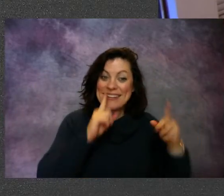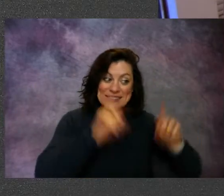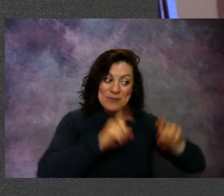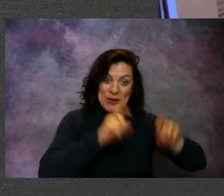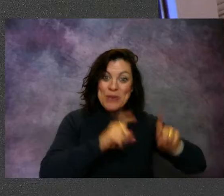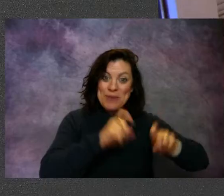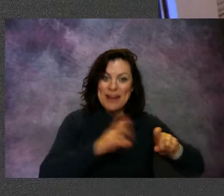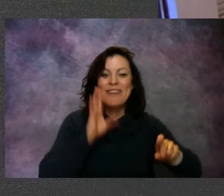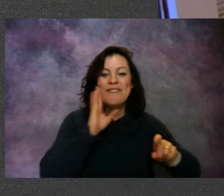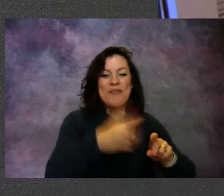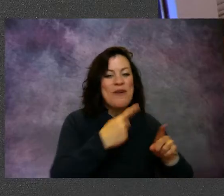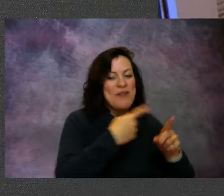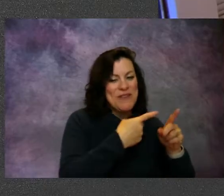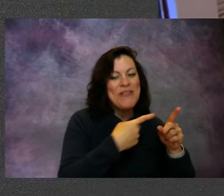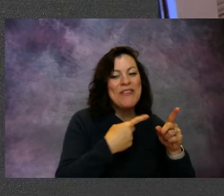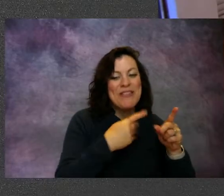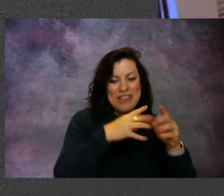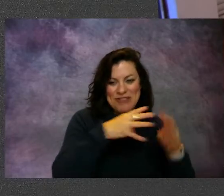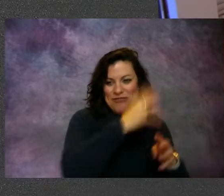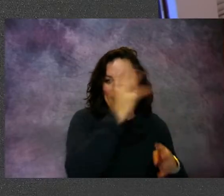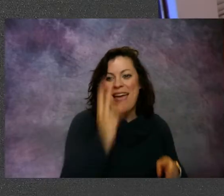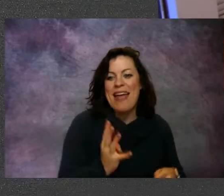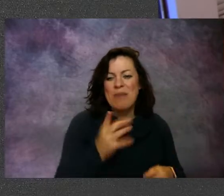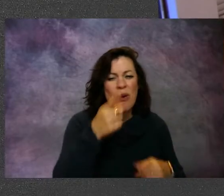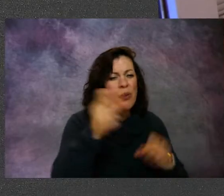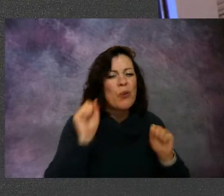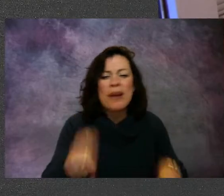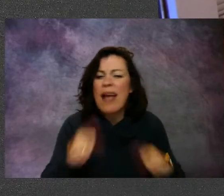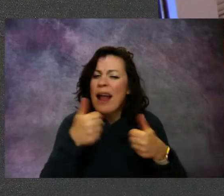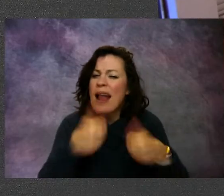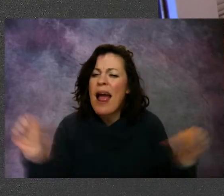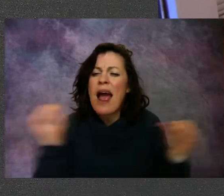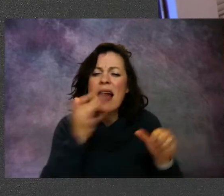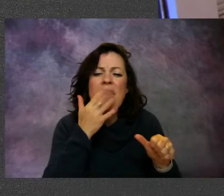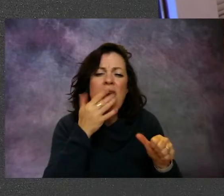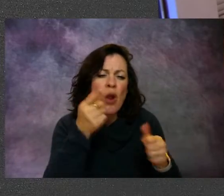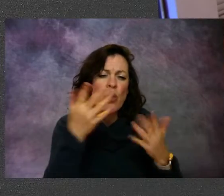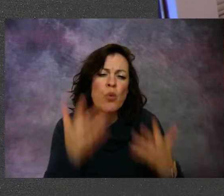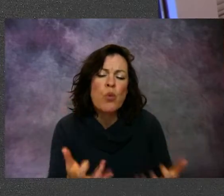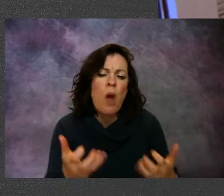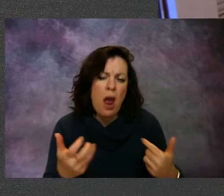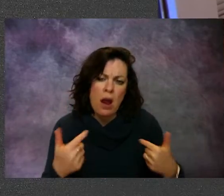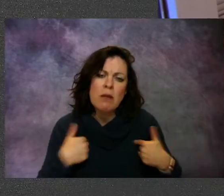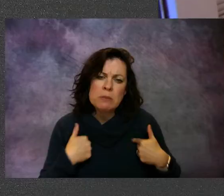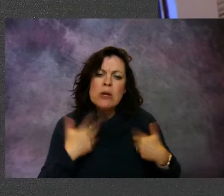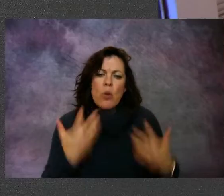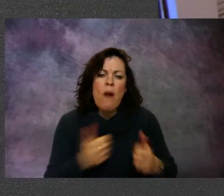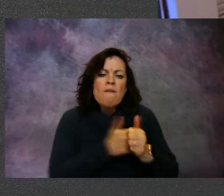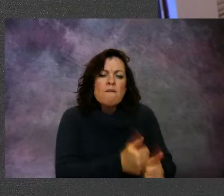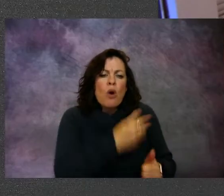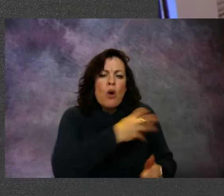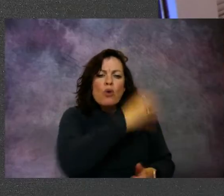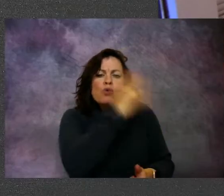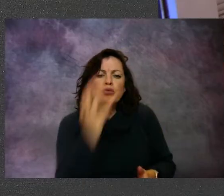but you can make yours look any color that you want. So, let's take a second and we're gonna color